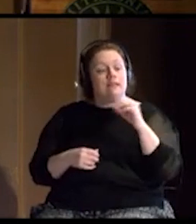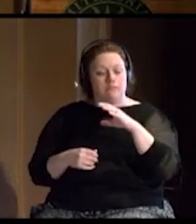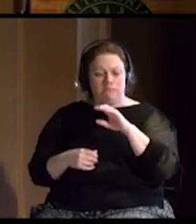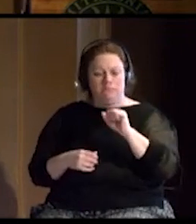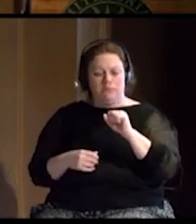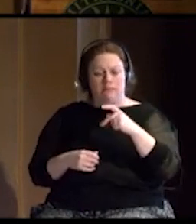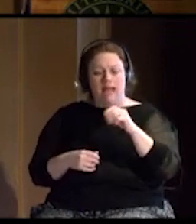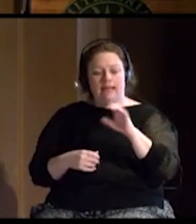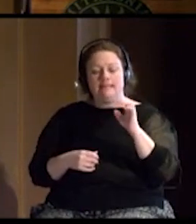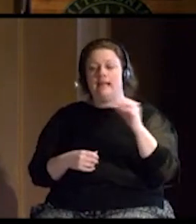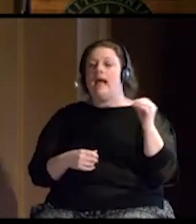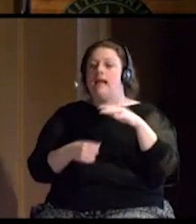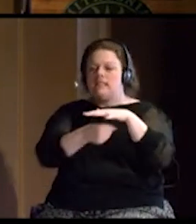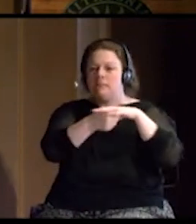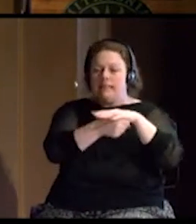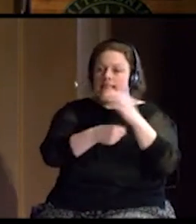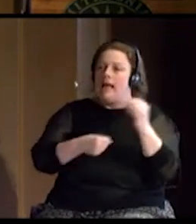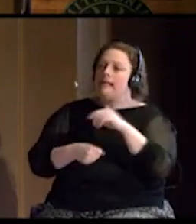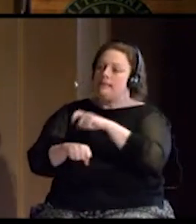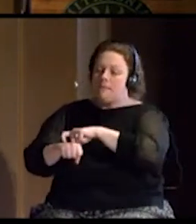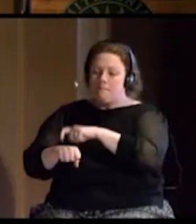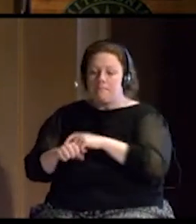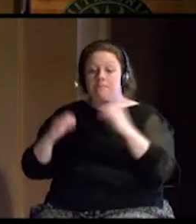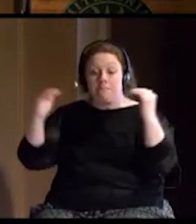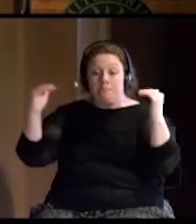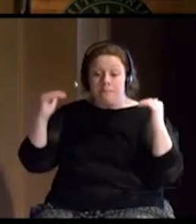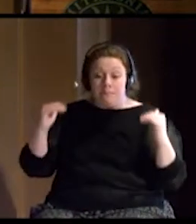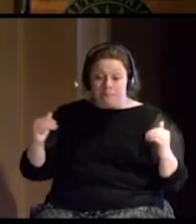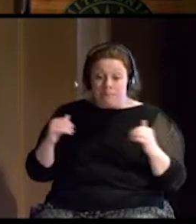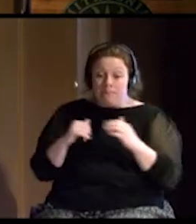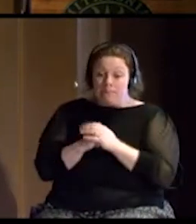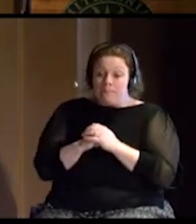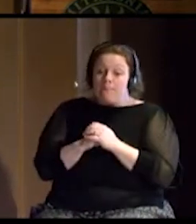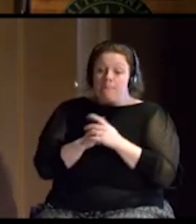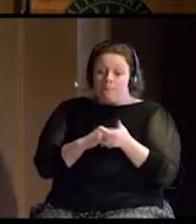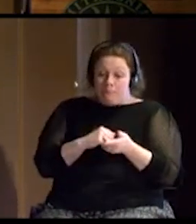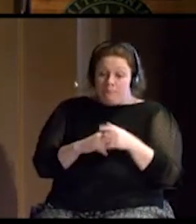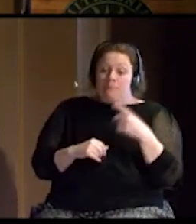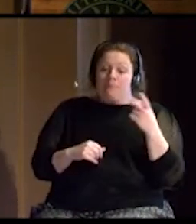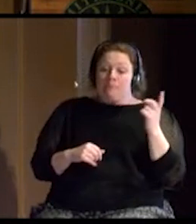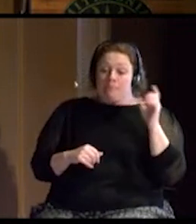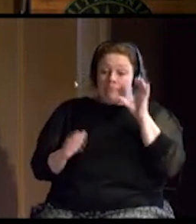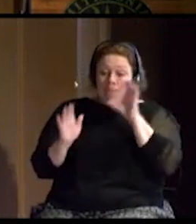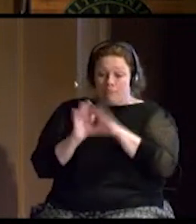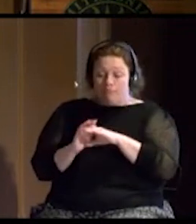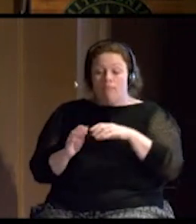Our second prediction is that there is a strong morphological convergence associated with habitat affiliation,